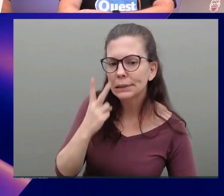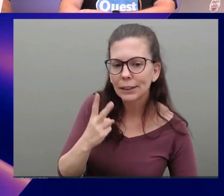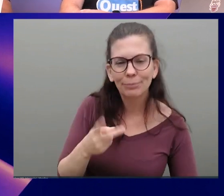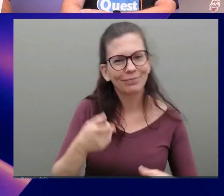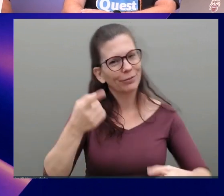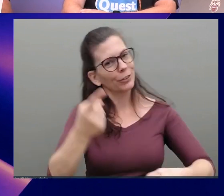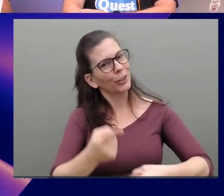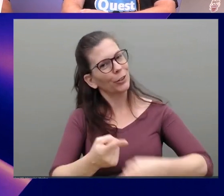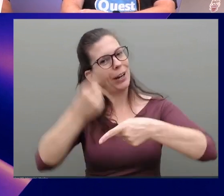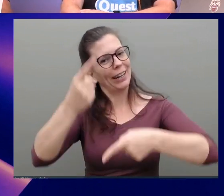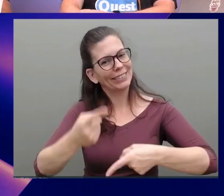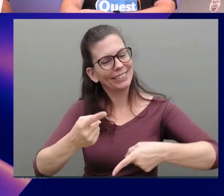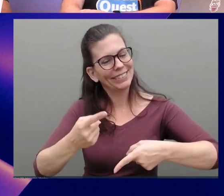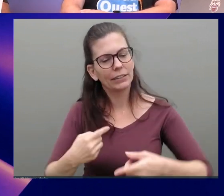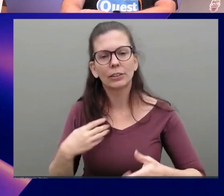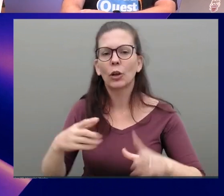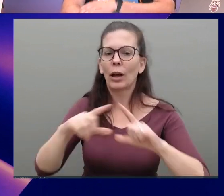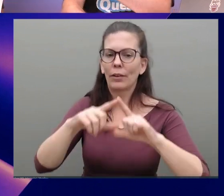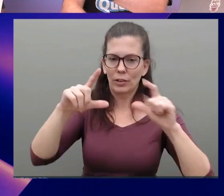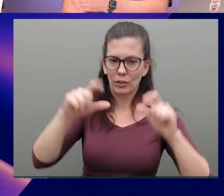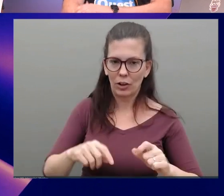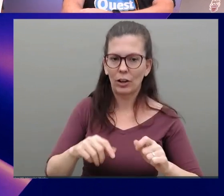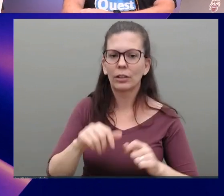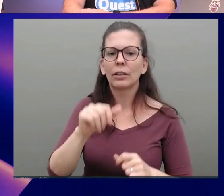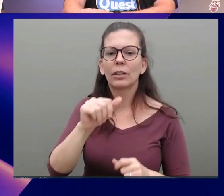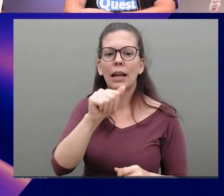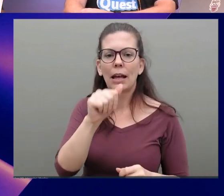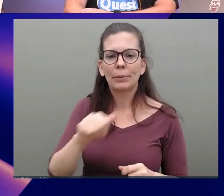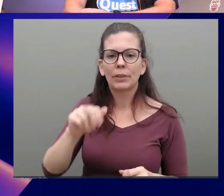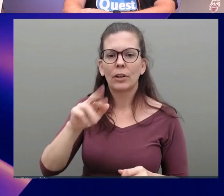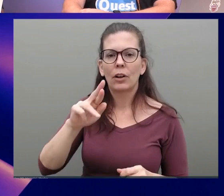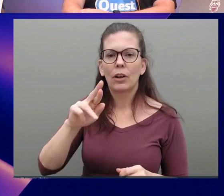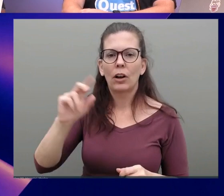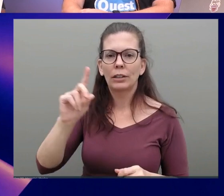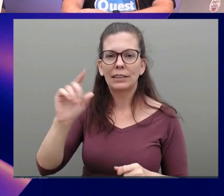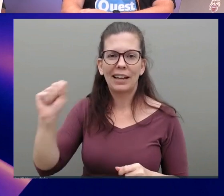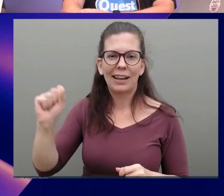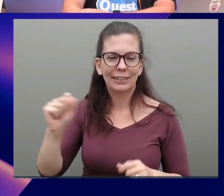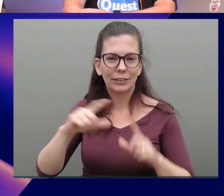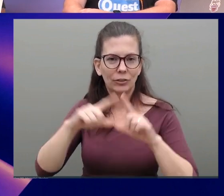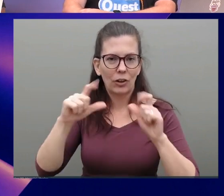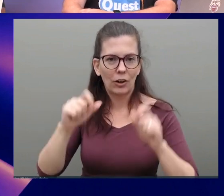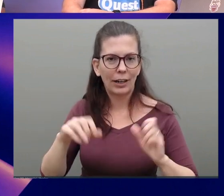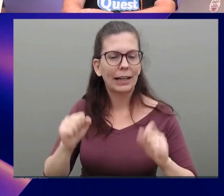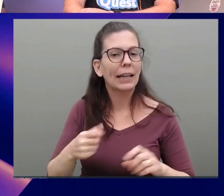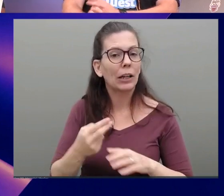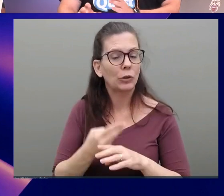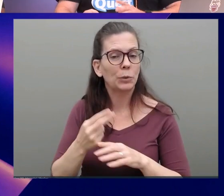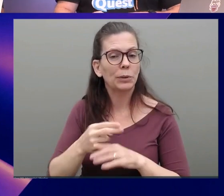So I got a card, an Amazon RDS card. From now on, I will be able to use the Amazon RDS card on the challenges.